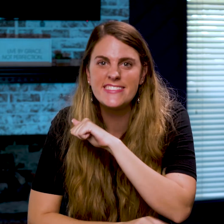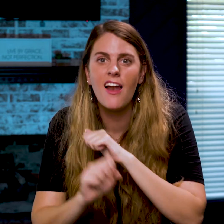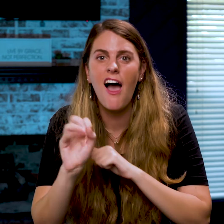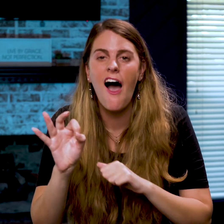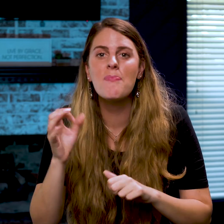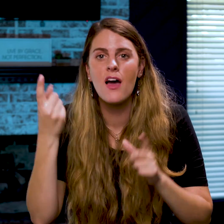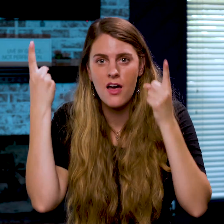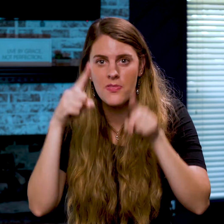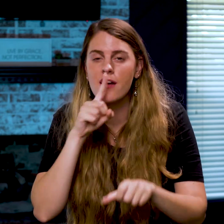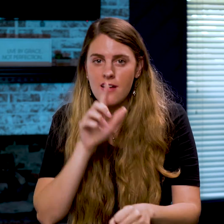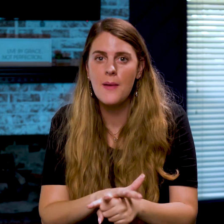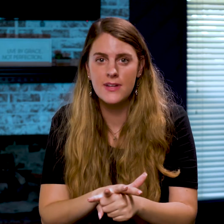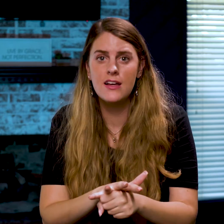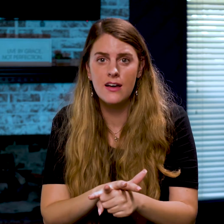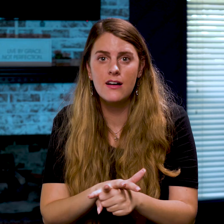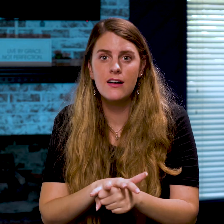of the covenant.